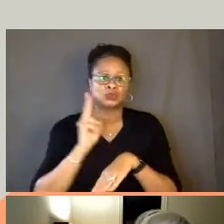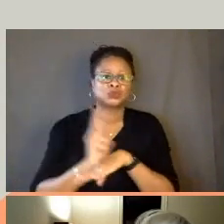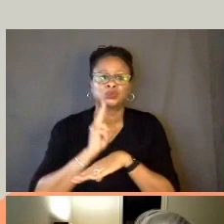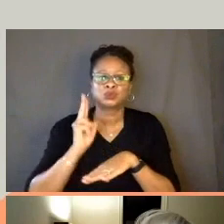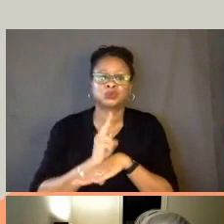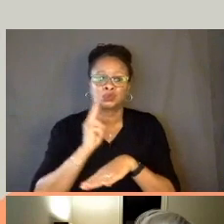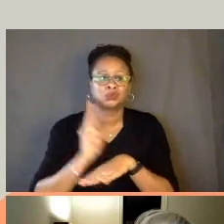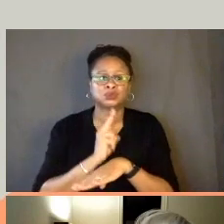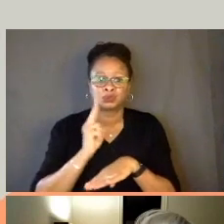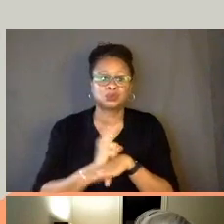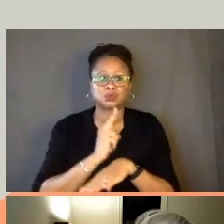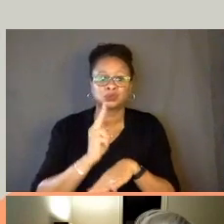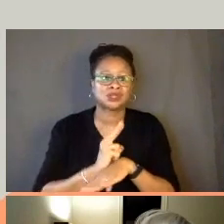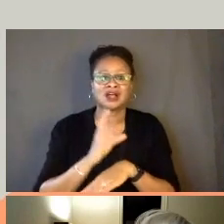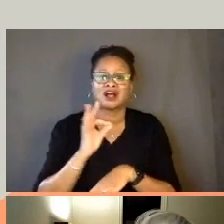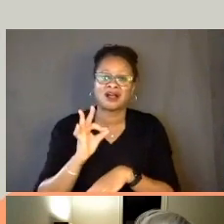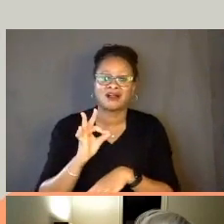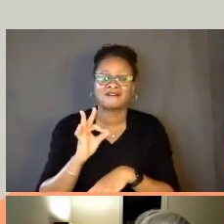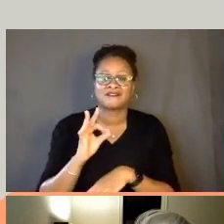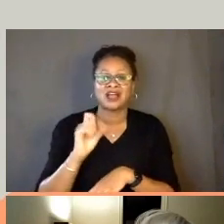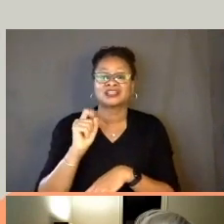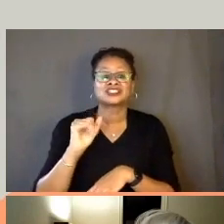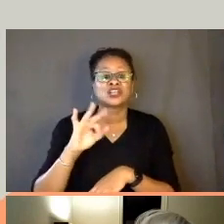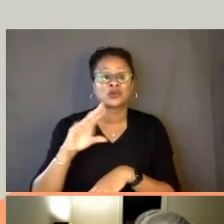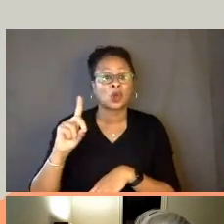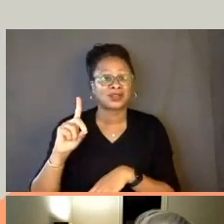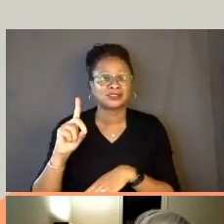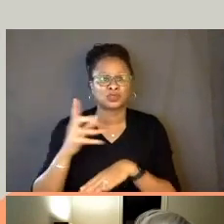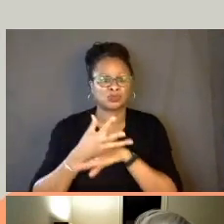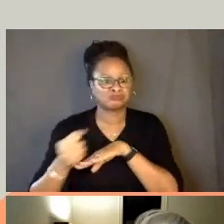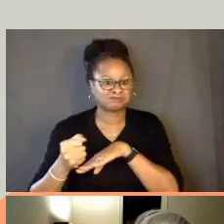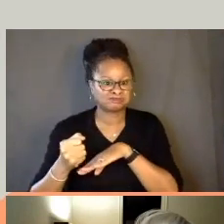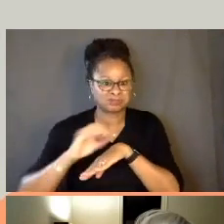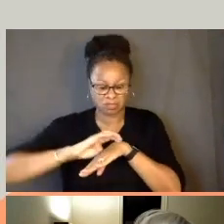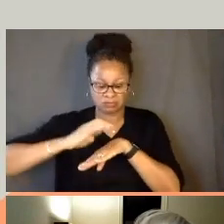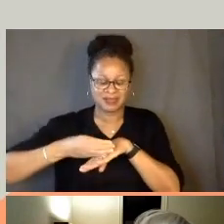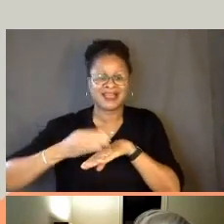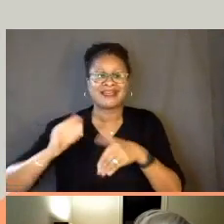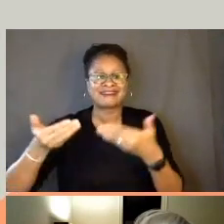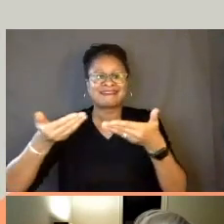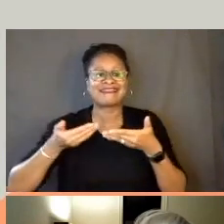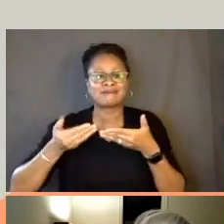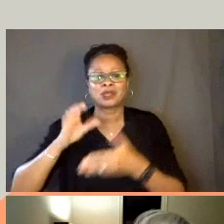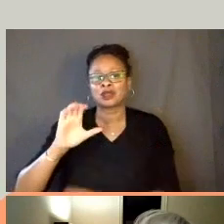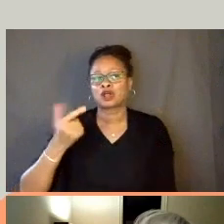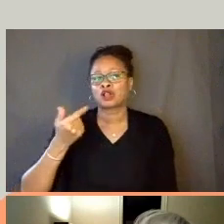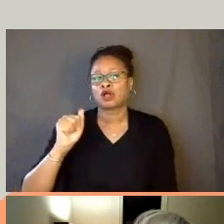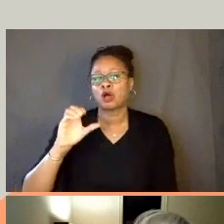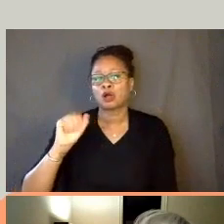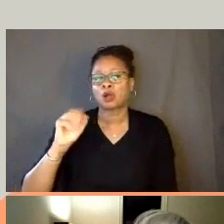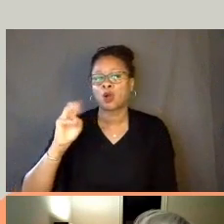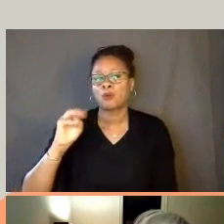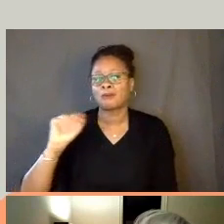of the steroids to get rid of the inflammation, it had given me glaucoma. [BEEPING]